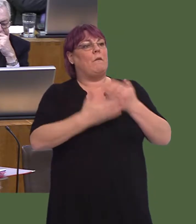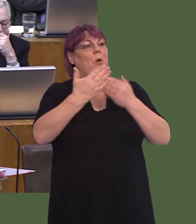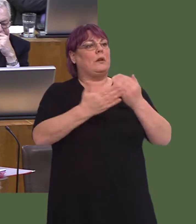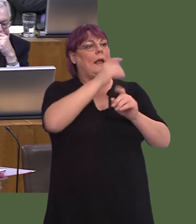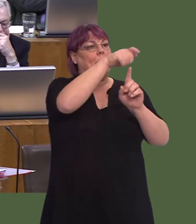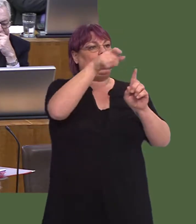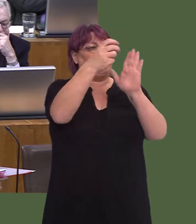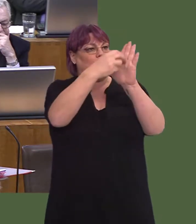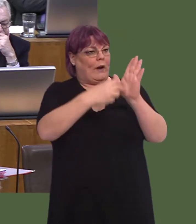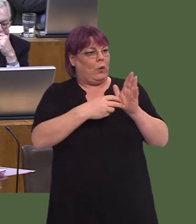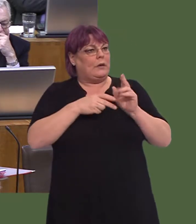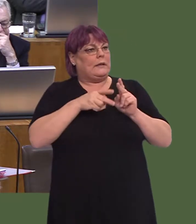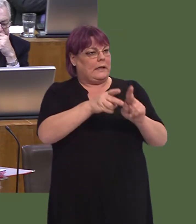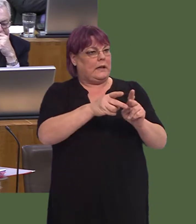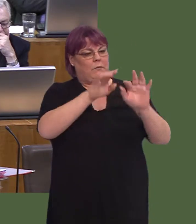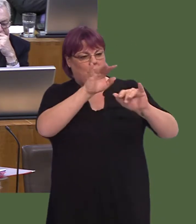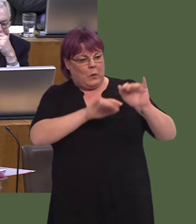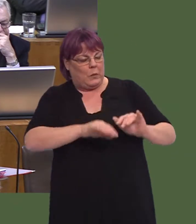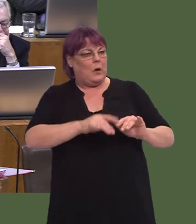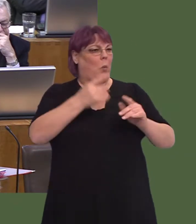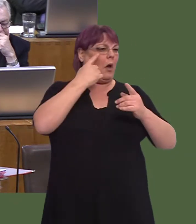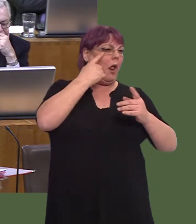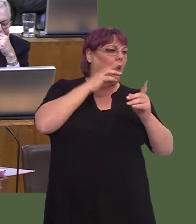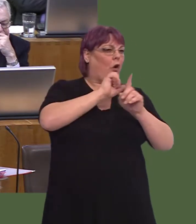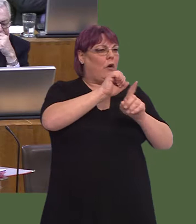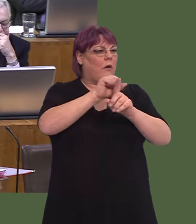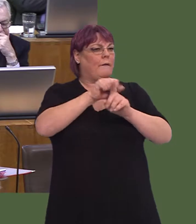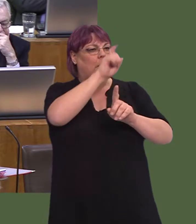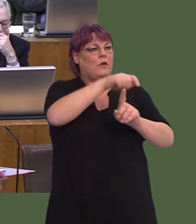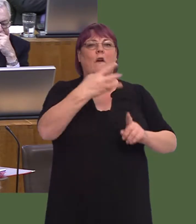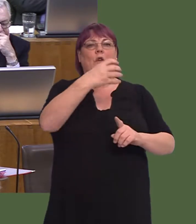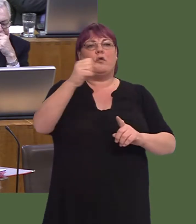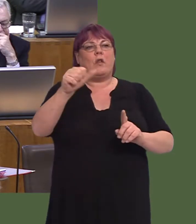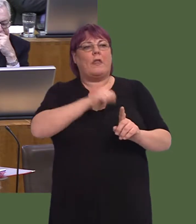so that records can be located and are available, £400,000 for reducing sickness levels in